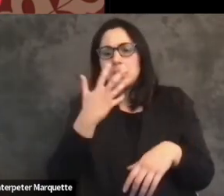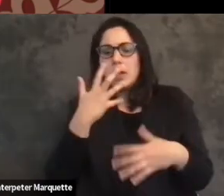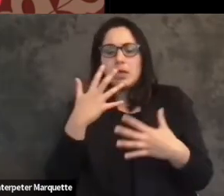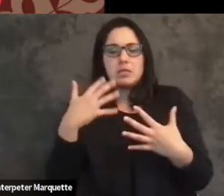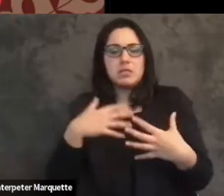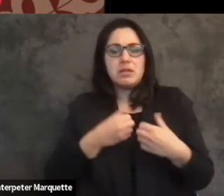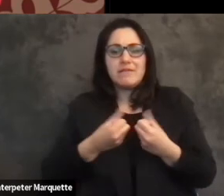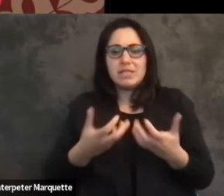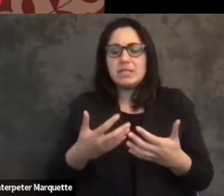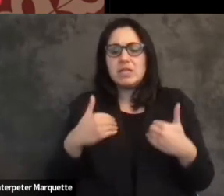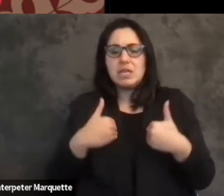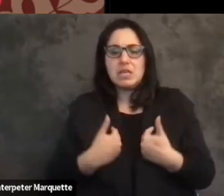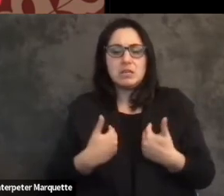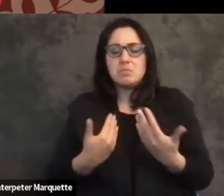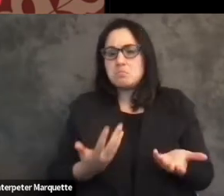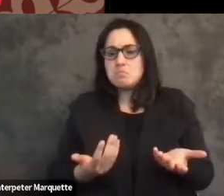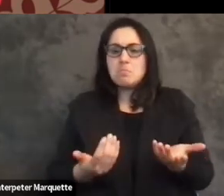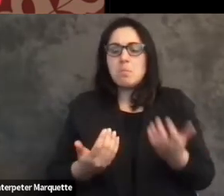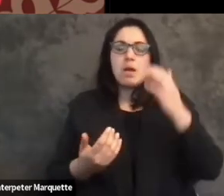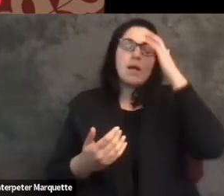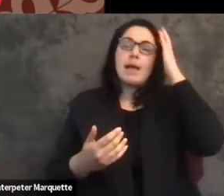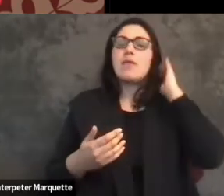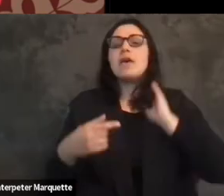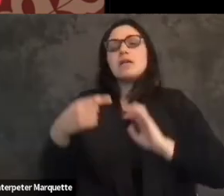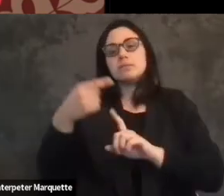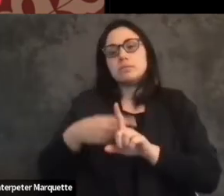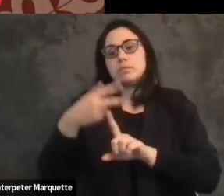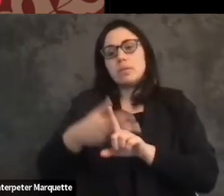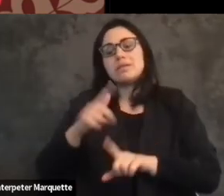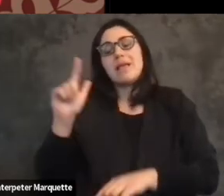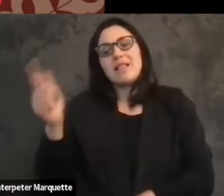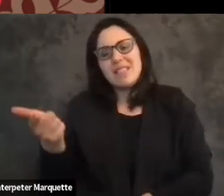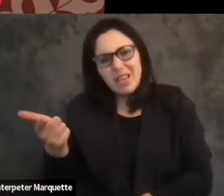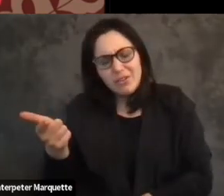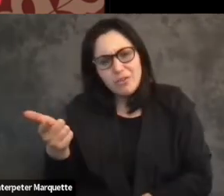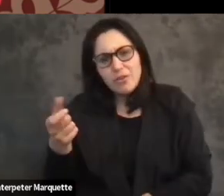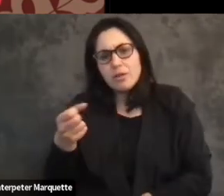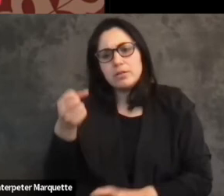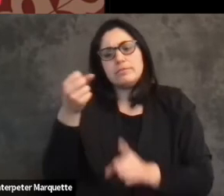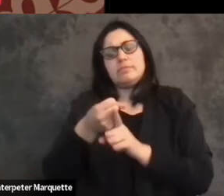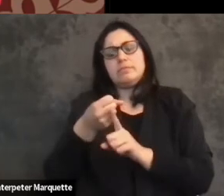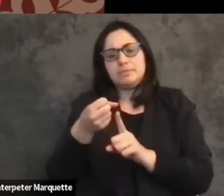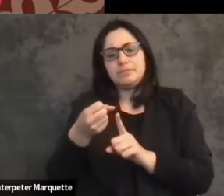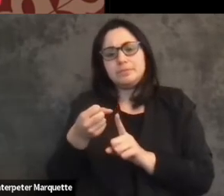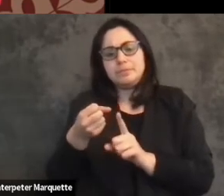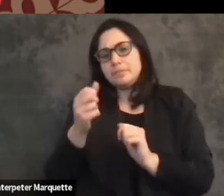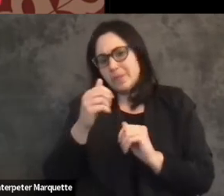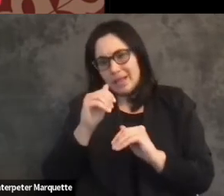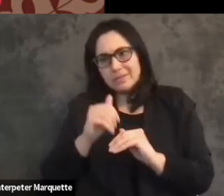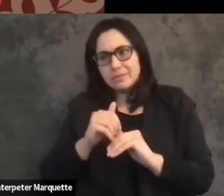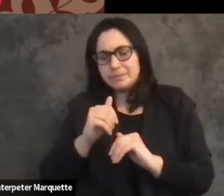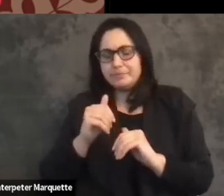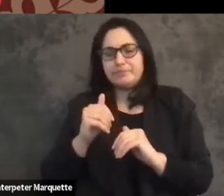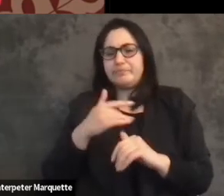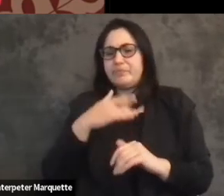sick at the time, a lot of neurological symptoms nausea, dizziness, fatigue, but several months